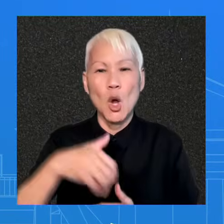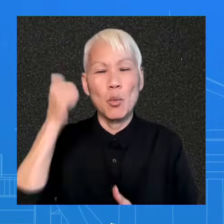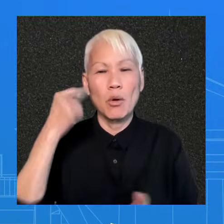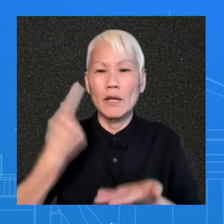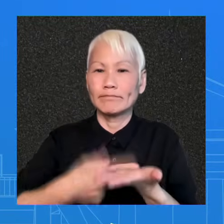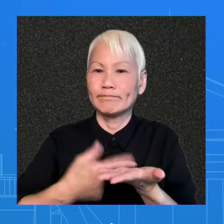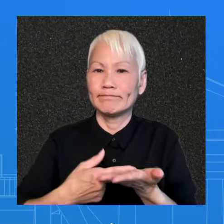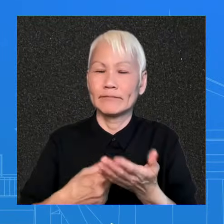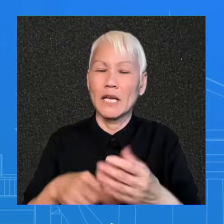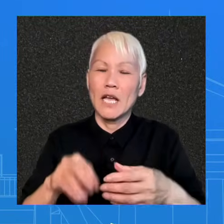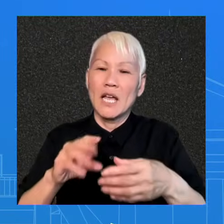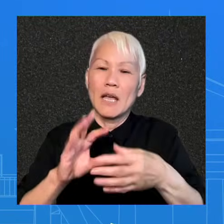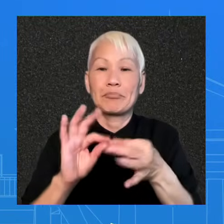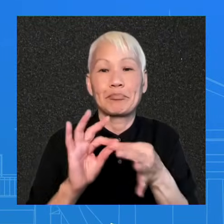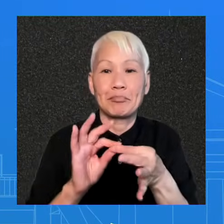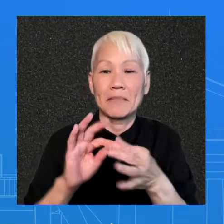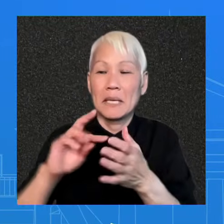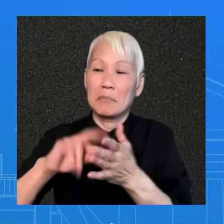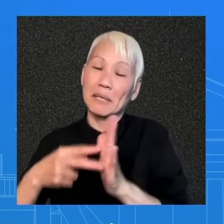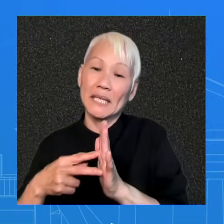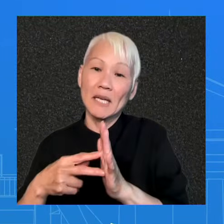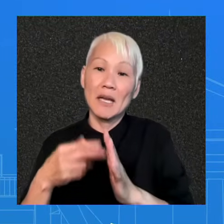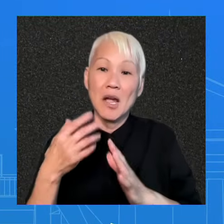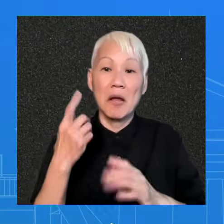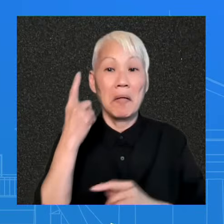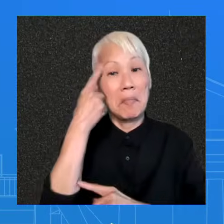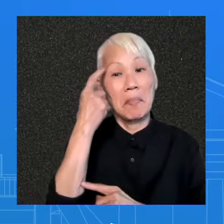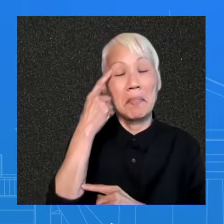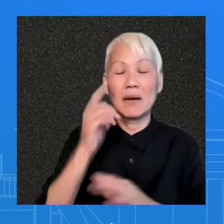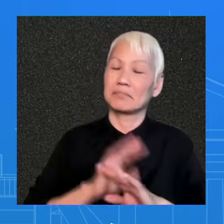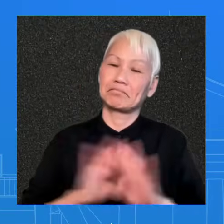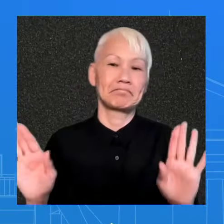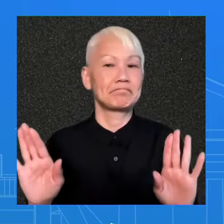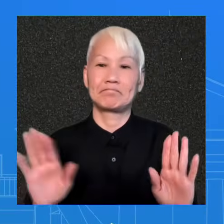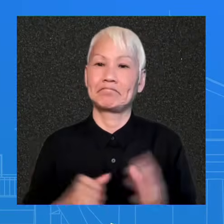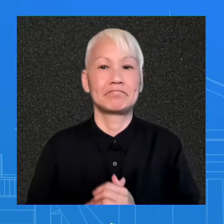what the --what --what are --you know, what is this outcome going to be."